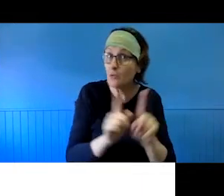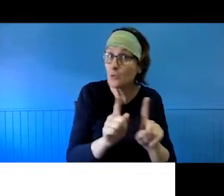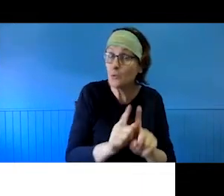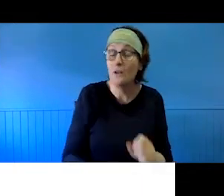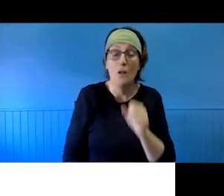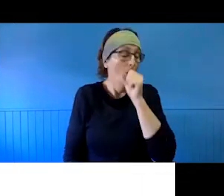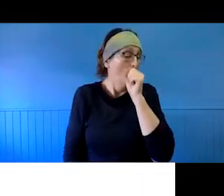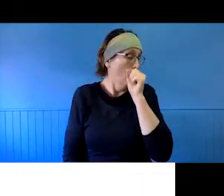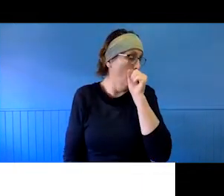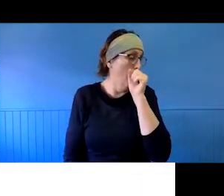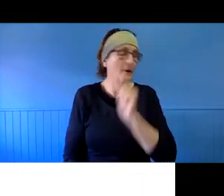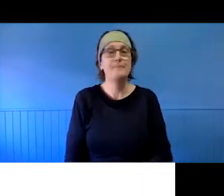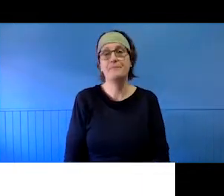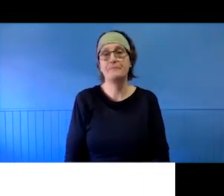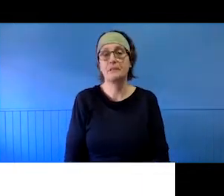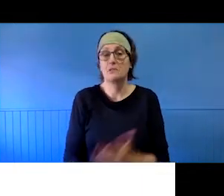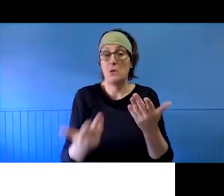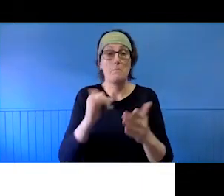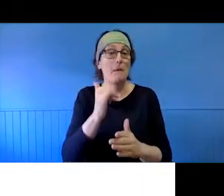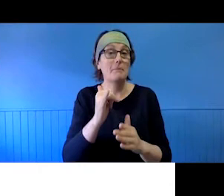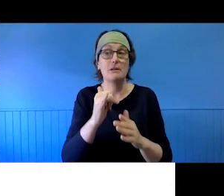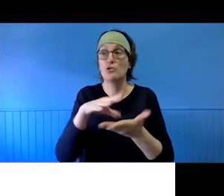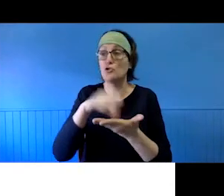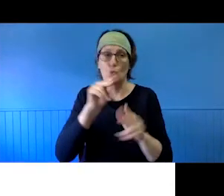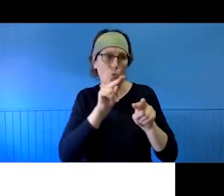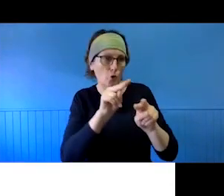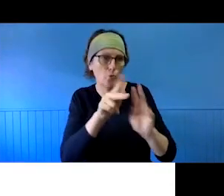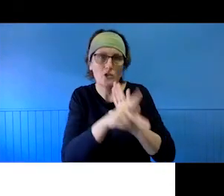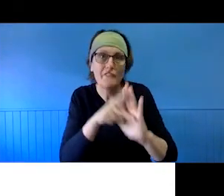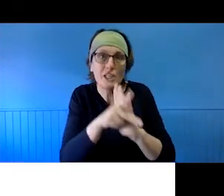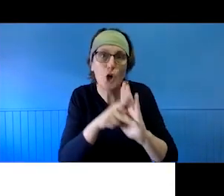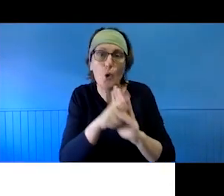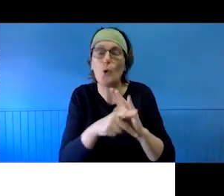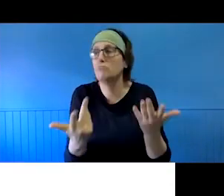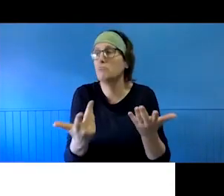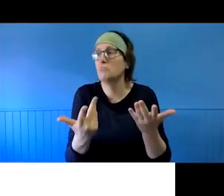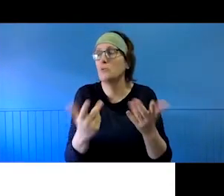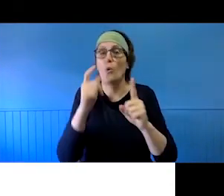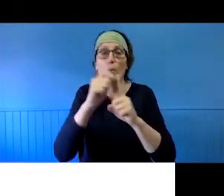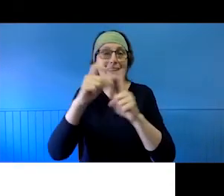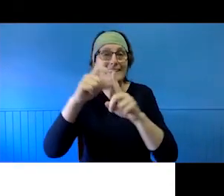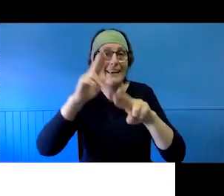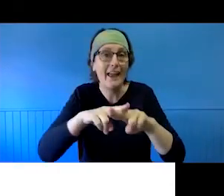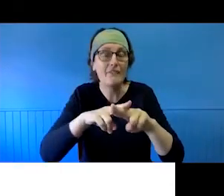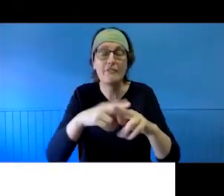students are accessing videos, they're accessing different kinds of PDFs or music online.